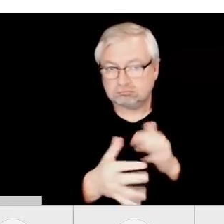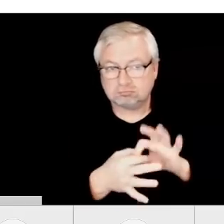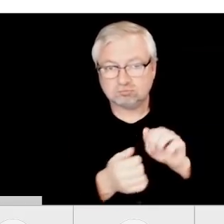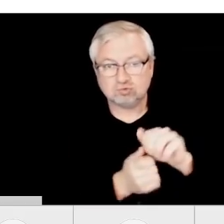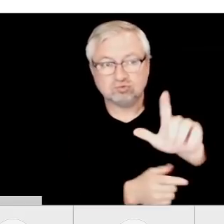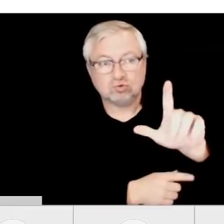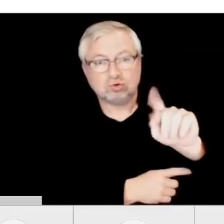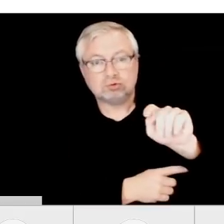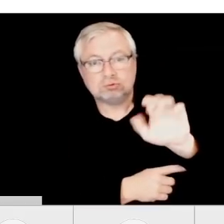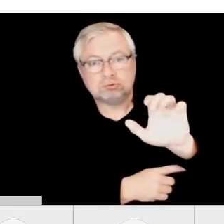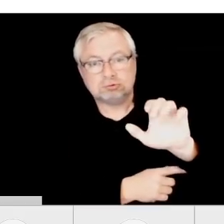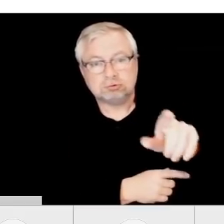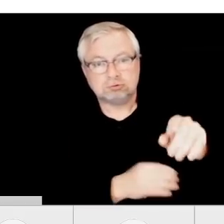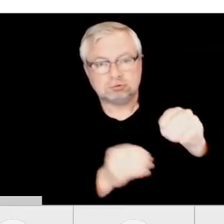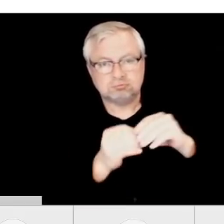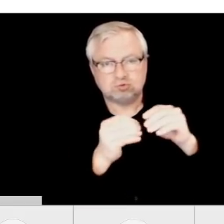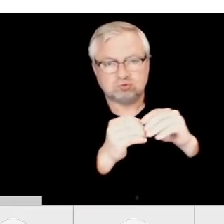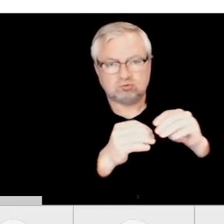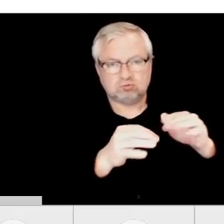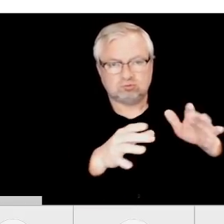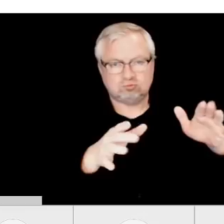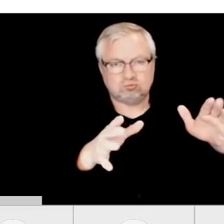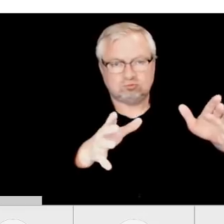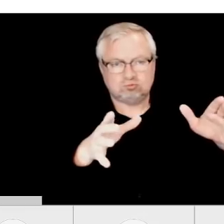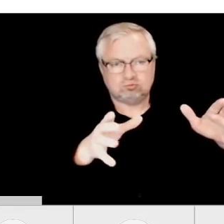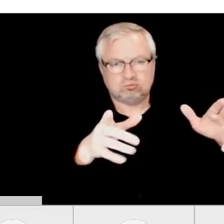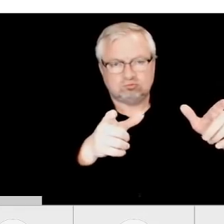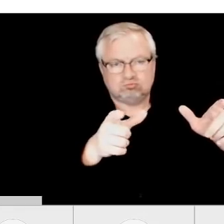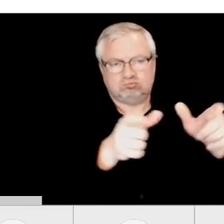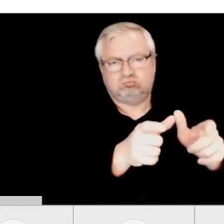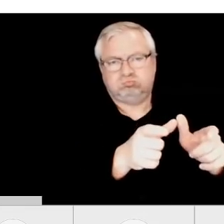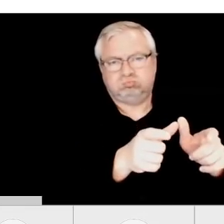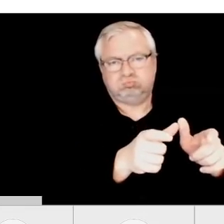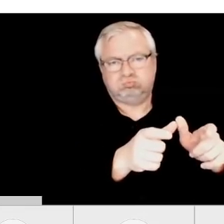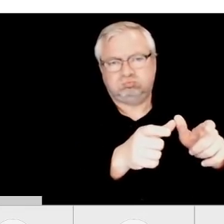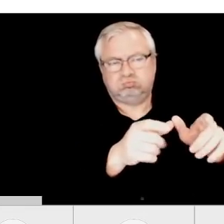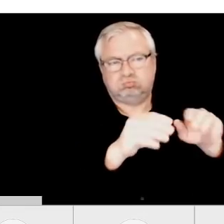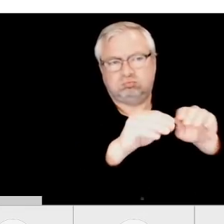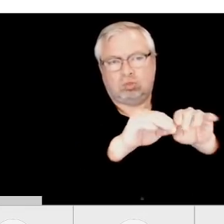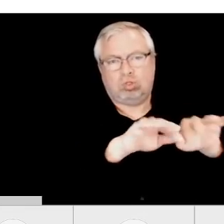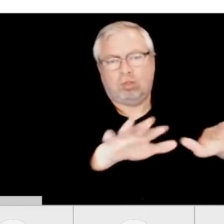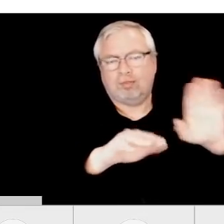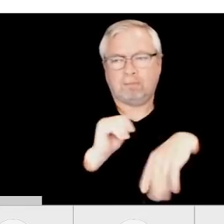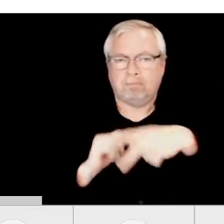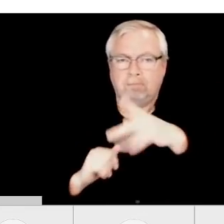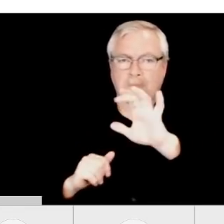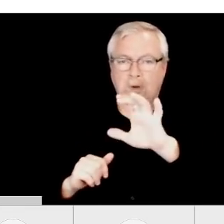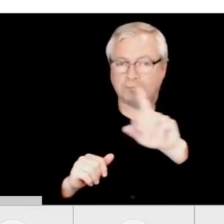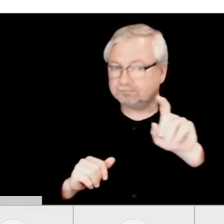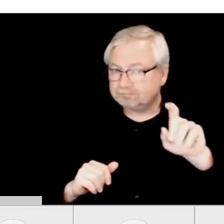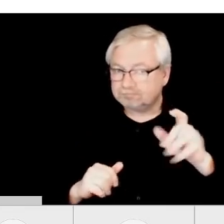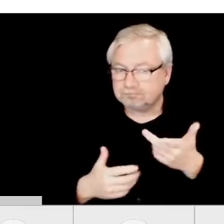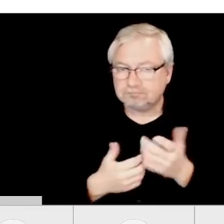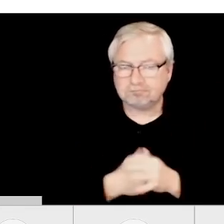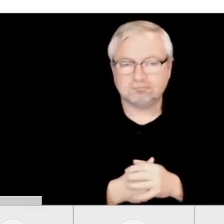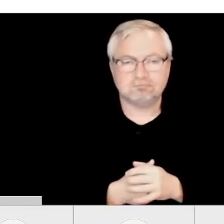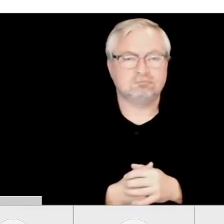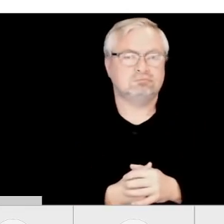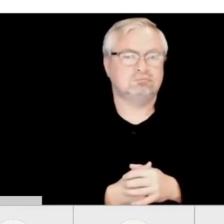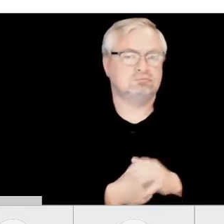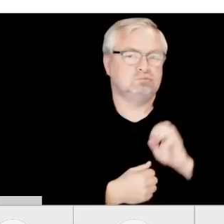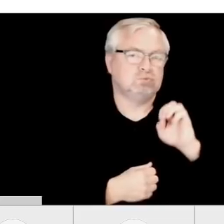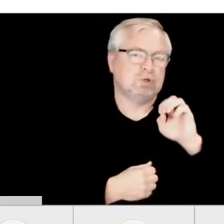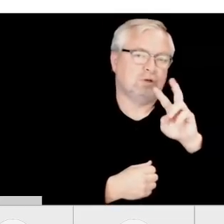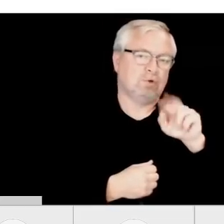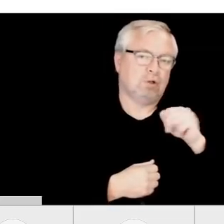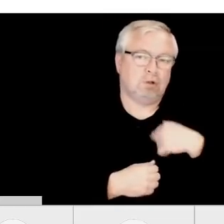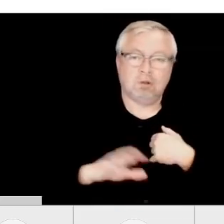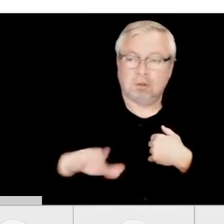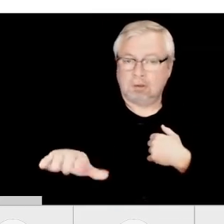Dr. Enns: Currently, we do have kind of a mortality component that